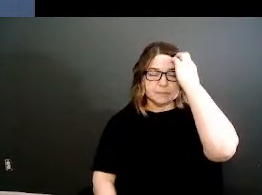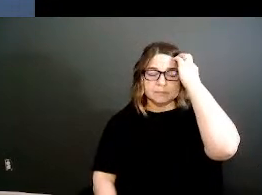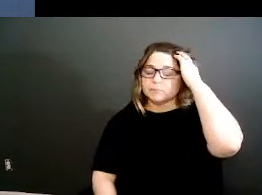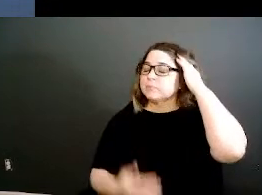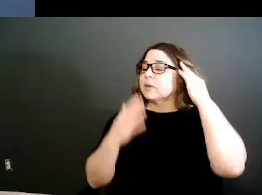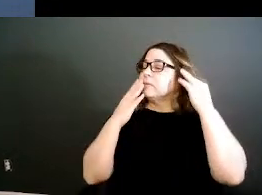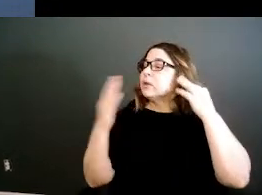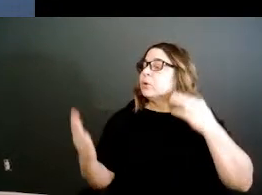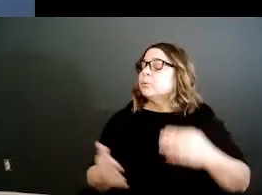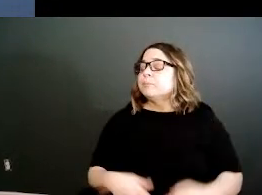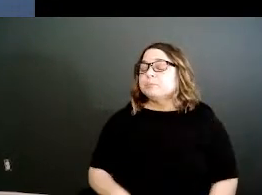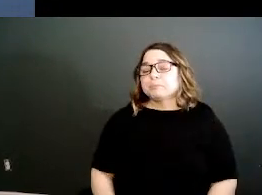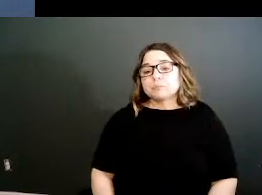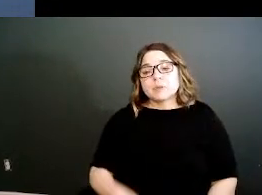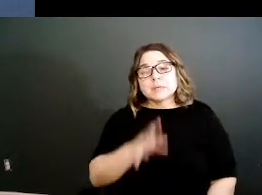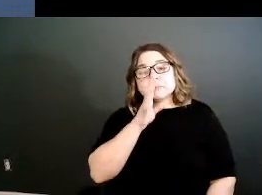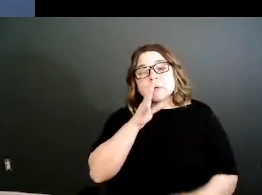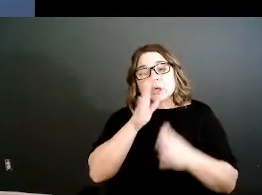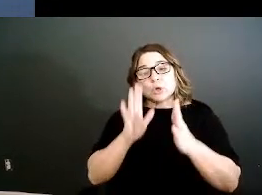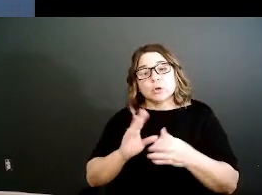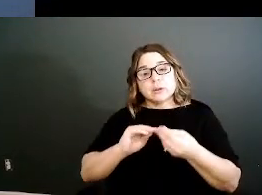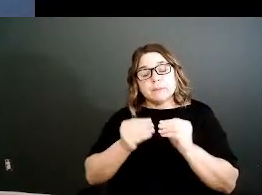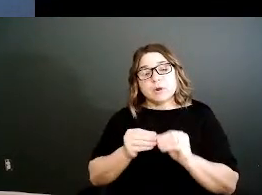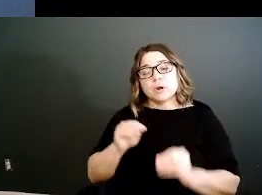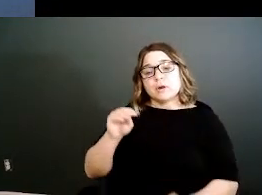DUKES. ≫ THANK YOU.